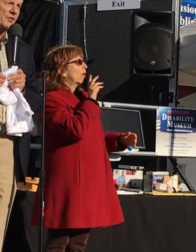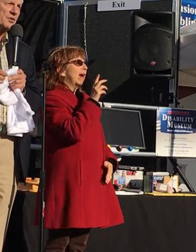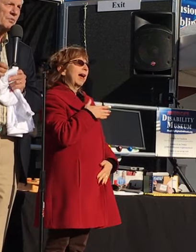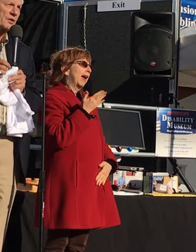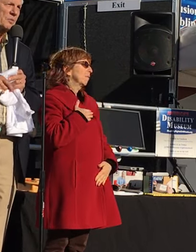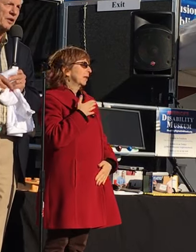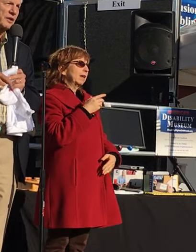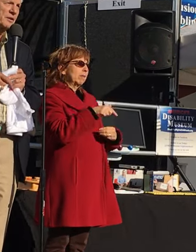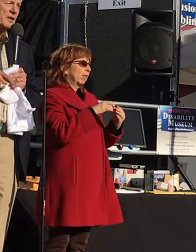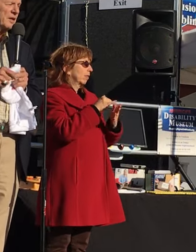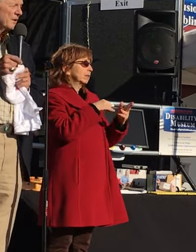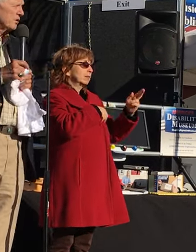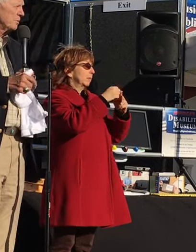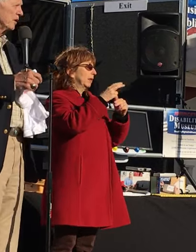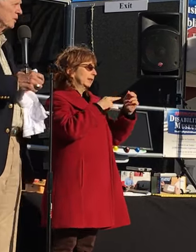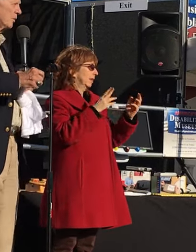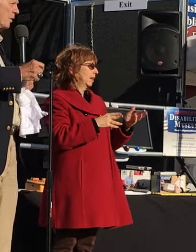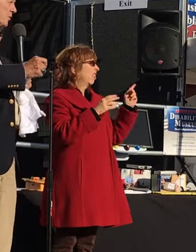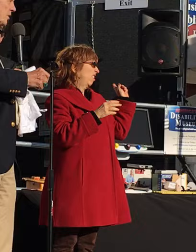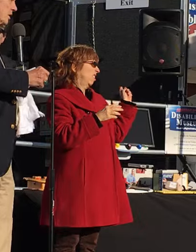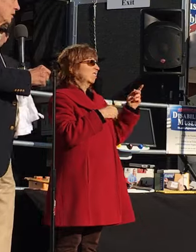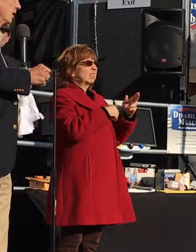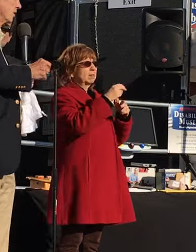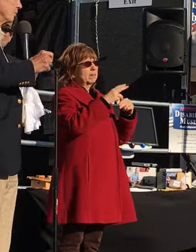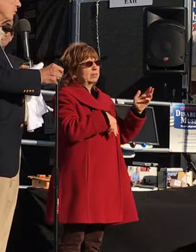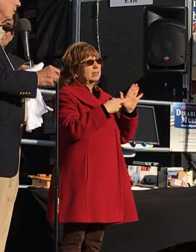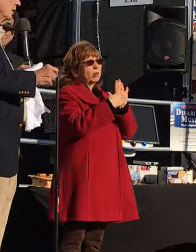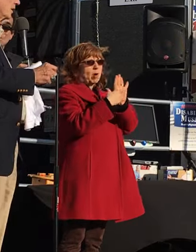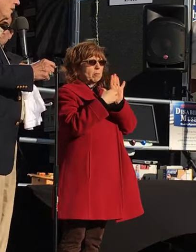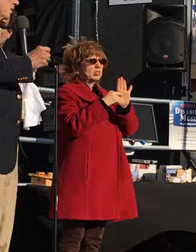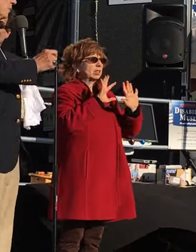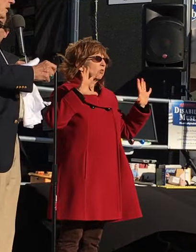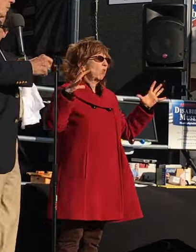about this building because this building represents the movement this building represents